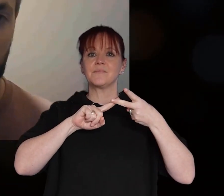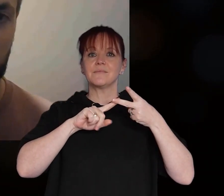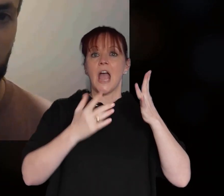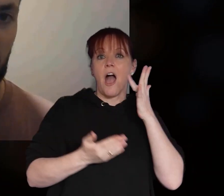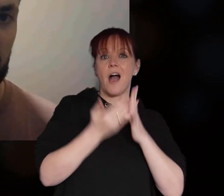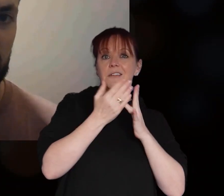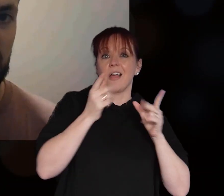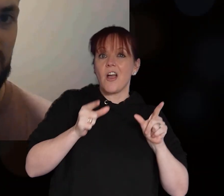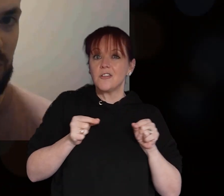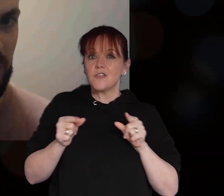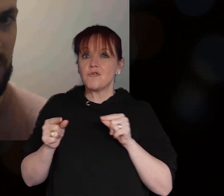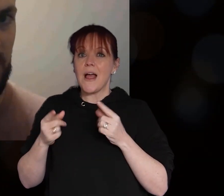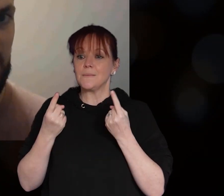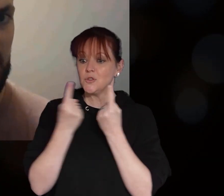Another Crab's Treasure,